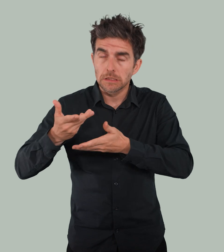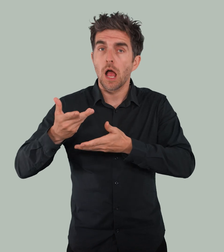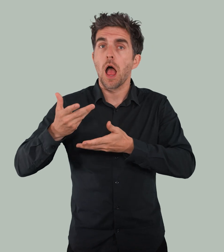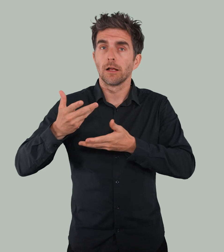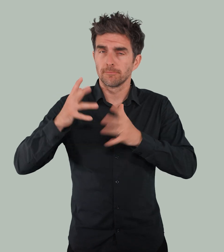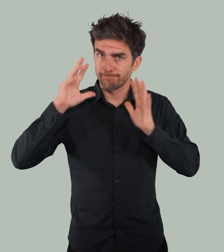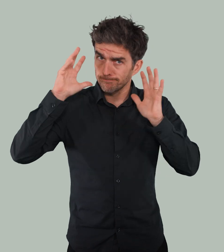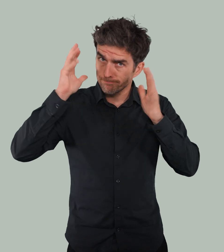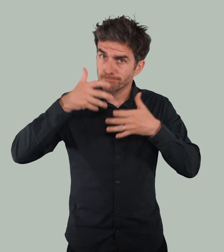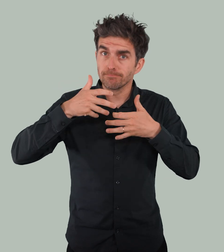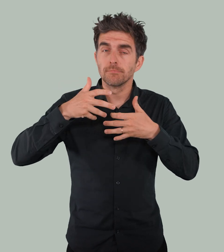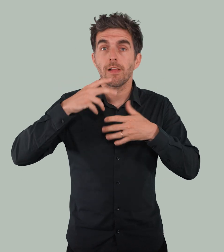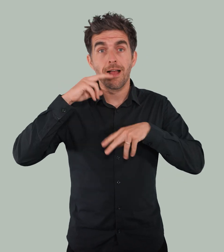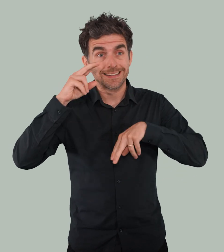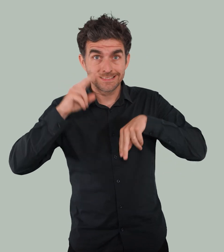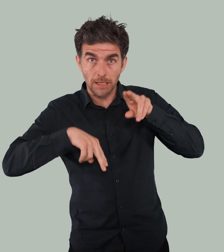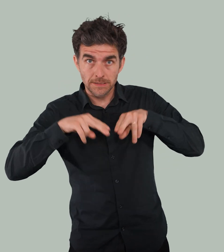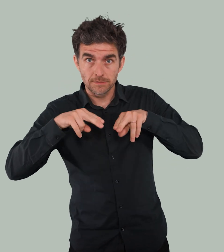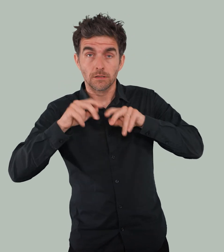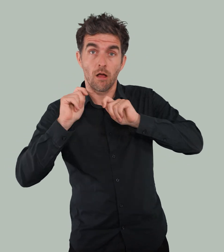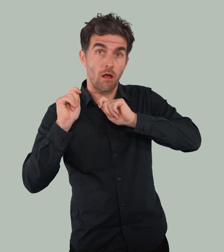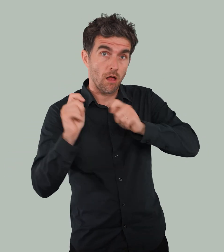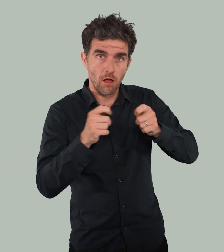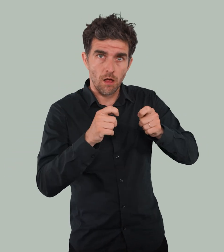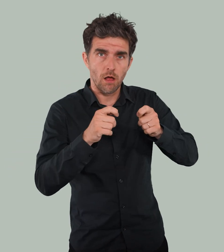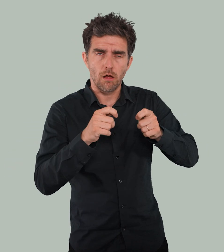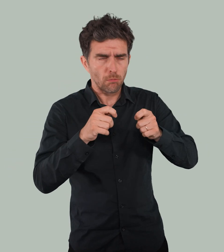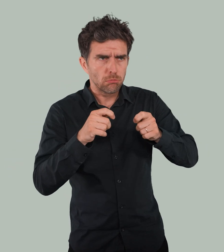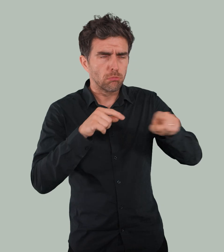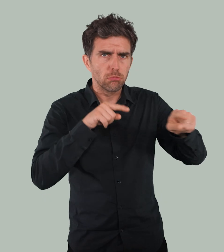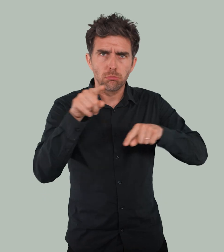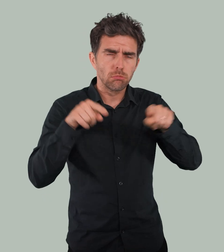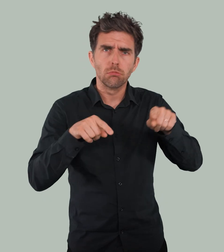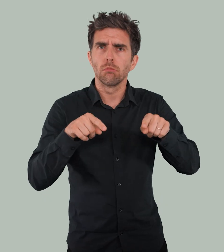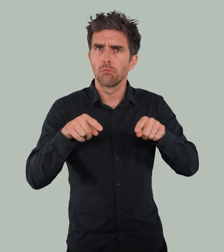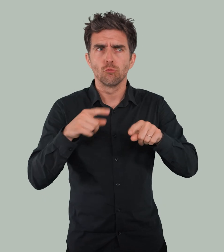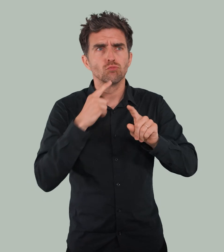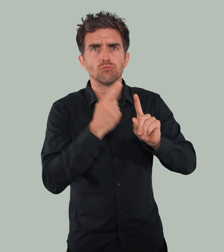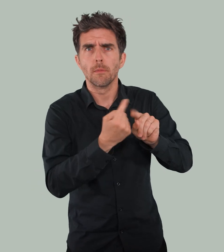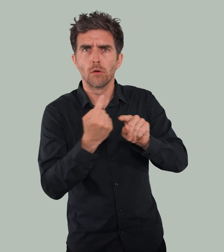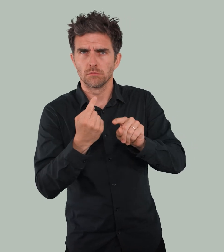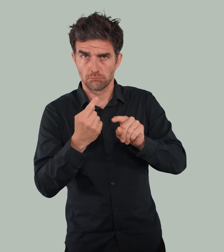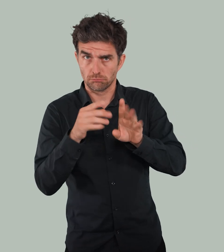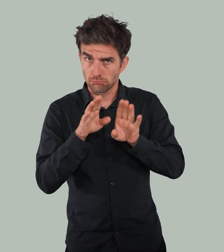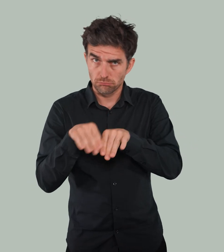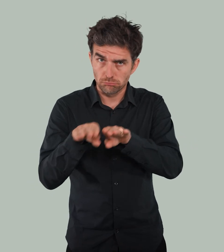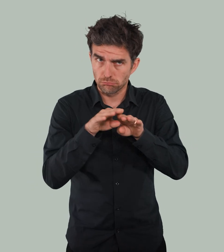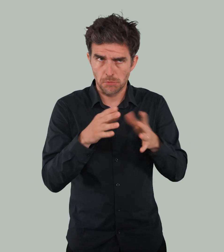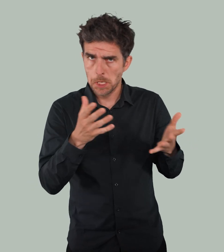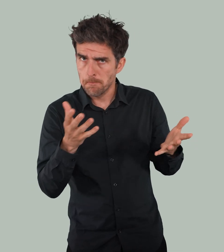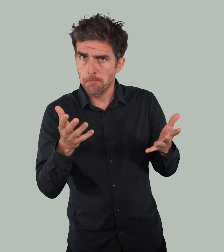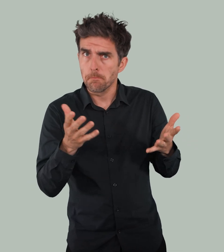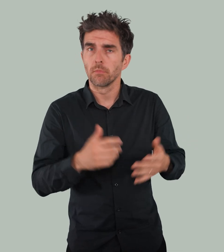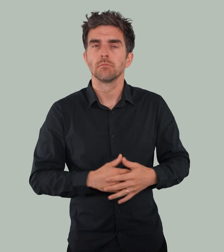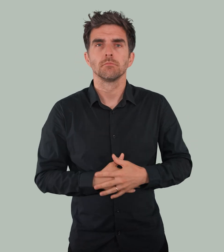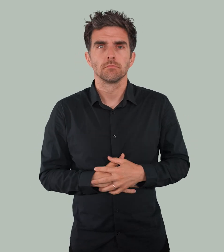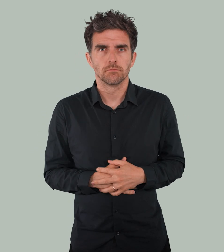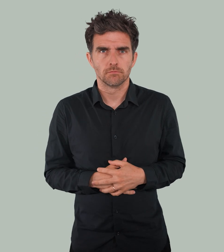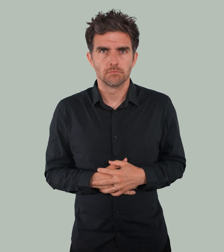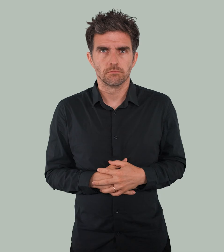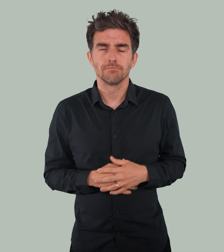and concerns about consistency in assessment and outcomes are raised across responses.